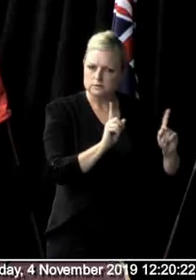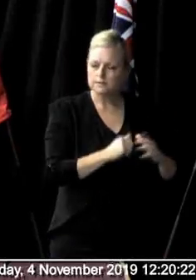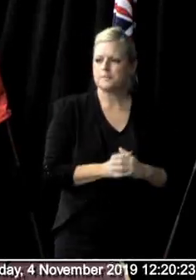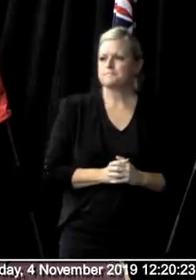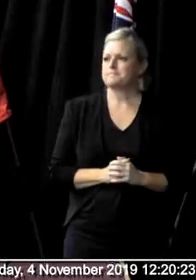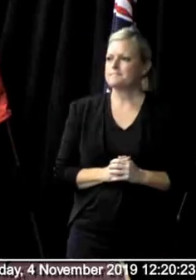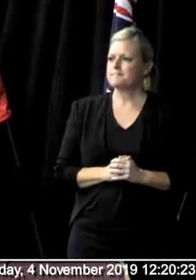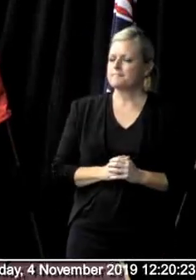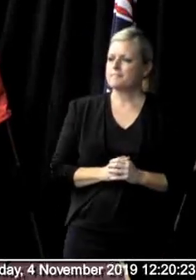How did you feel?